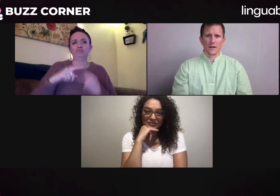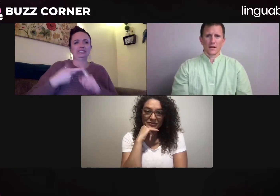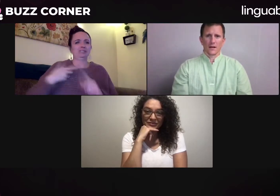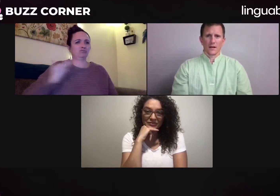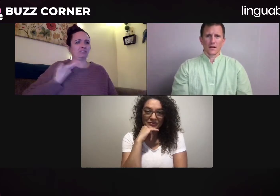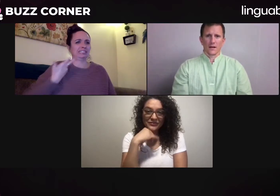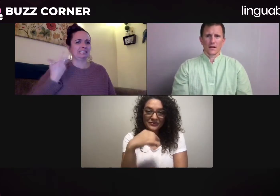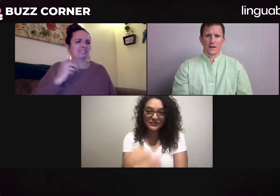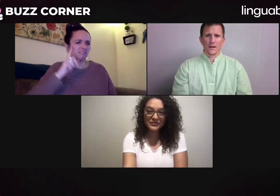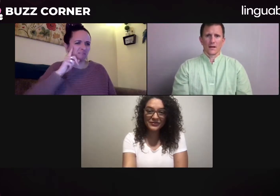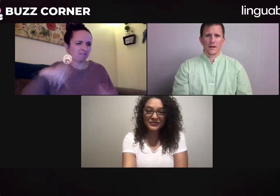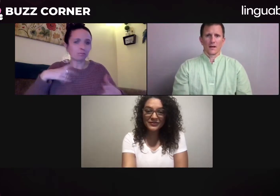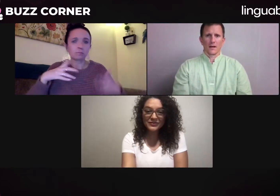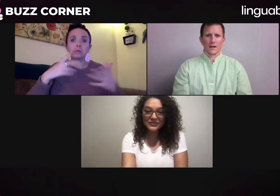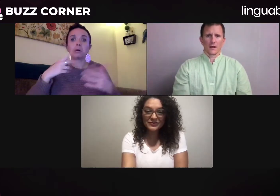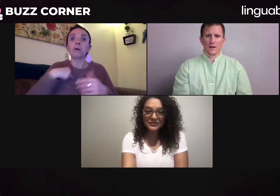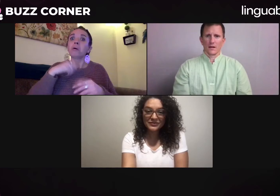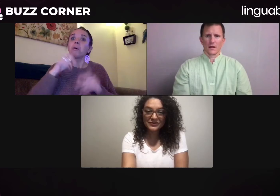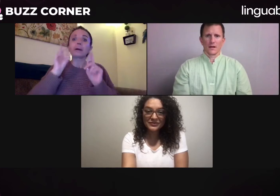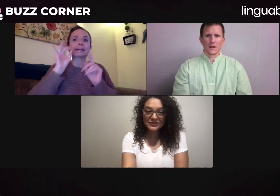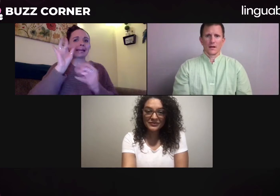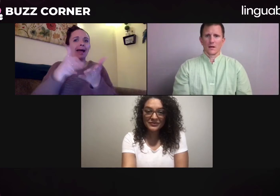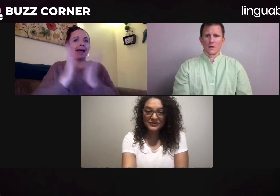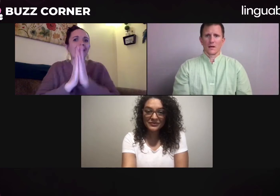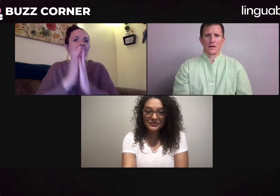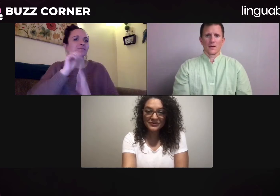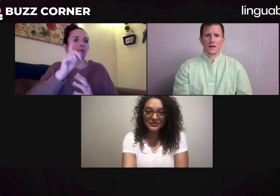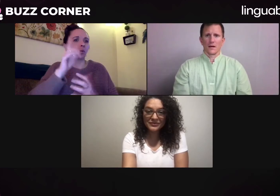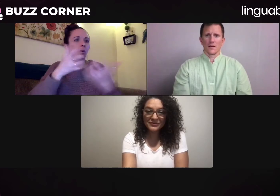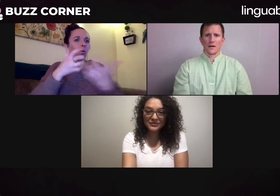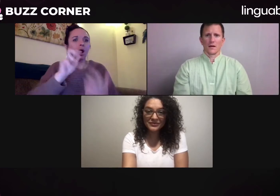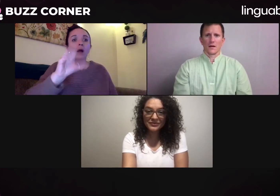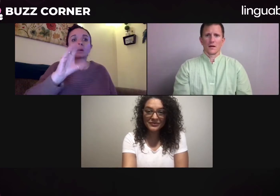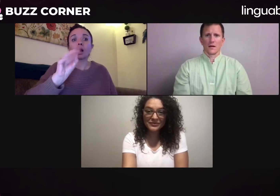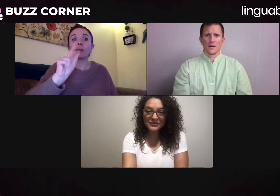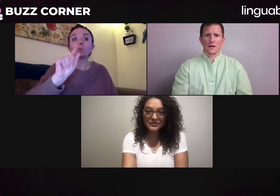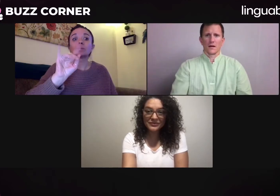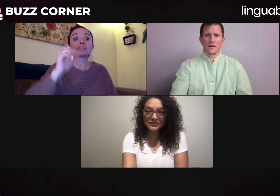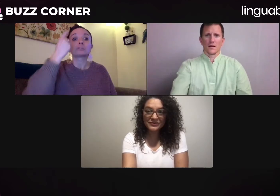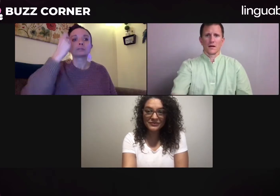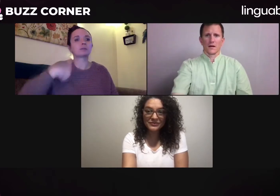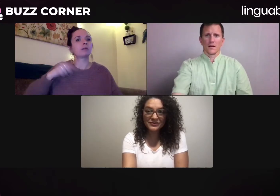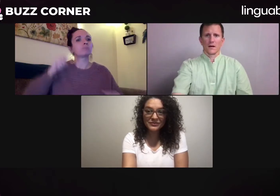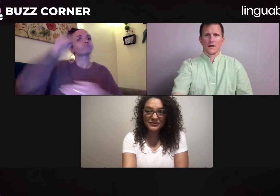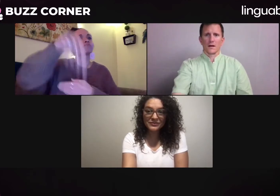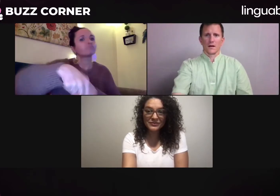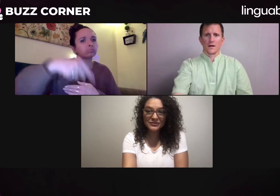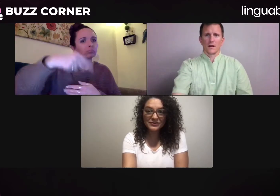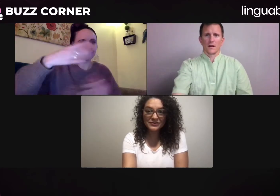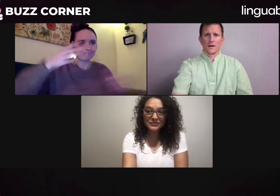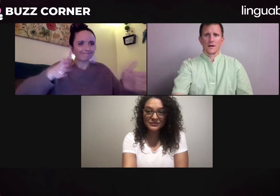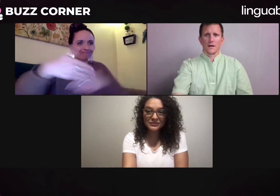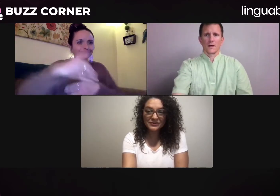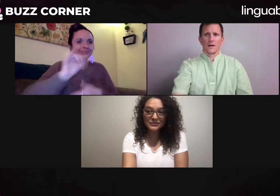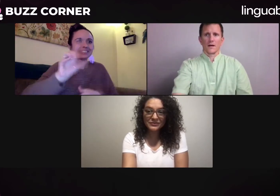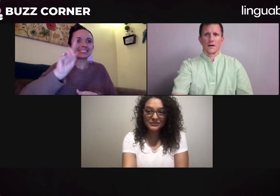So I had gone to New York City with some friends to celebrate New Year's Eve. And we had asked for accommodations because we wanted